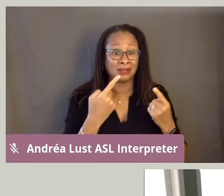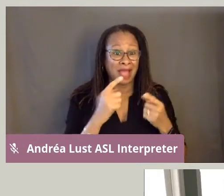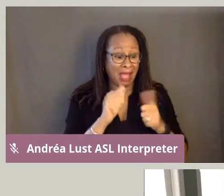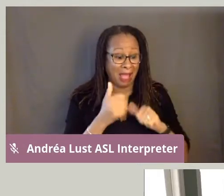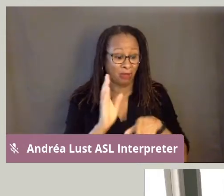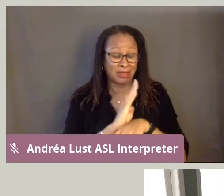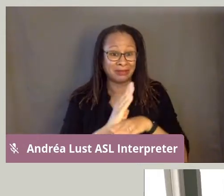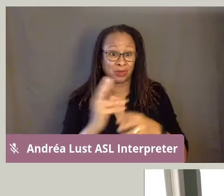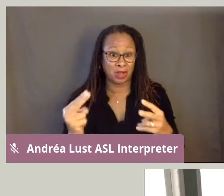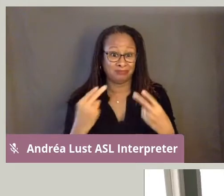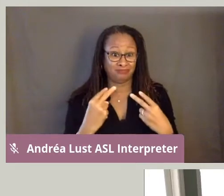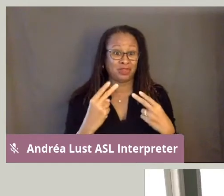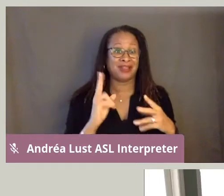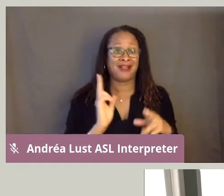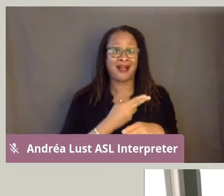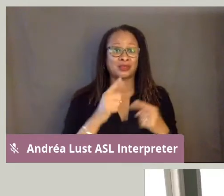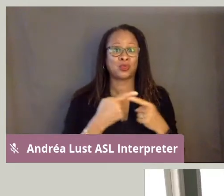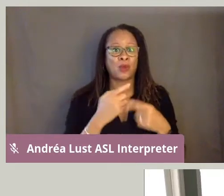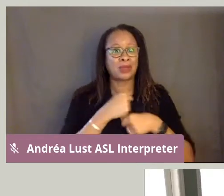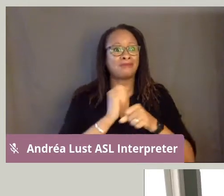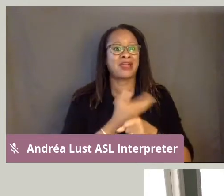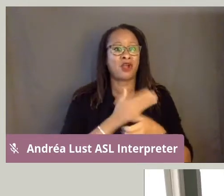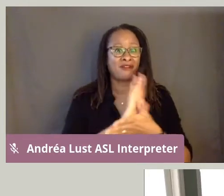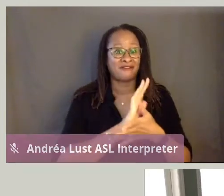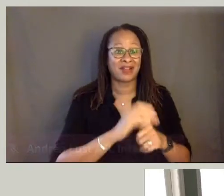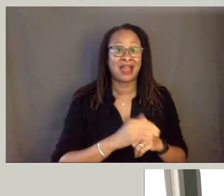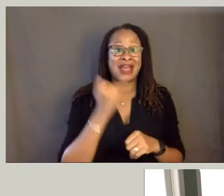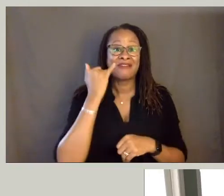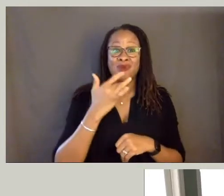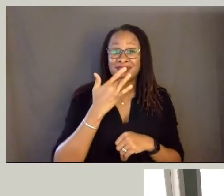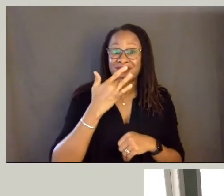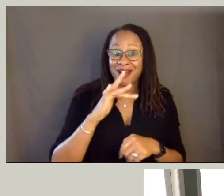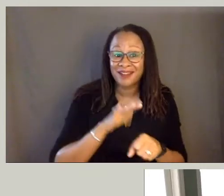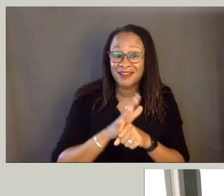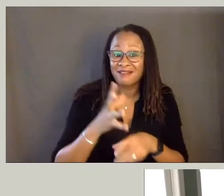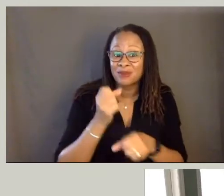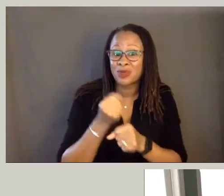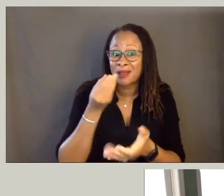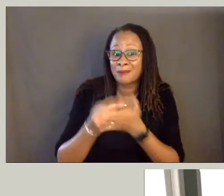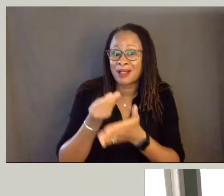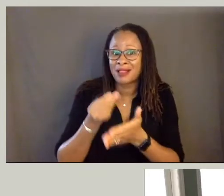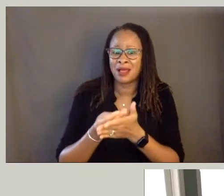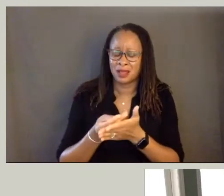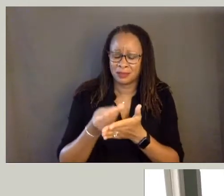If we're even lucky enough to access funding, what will we do with it?